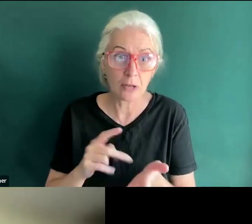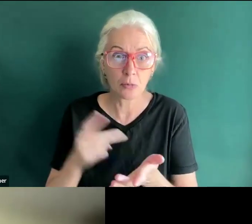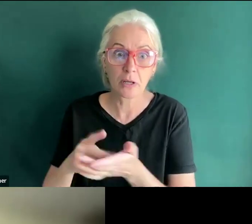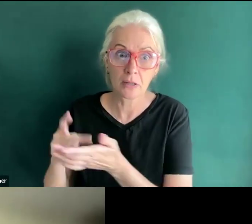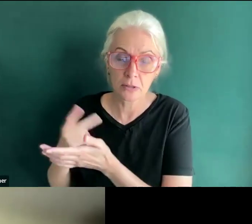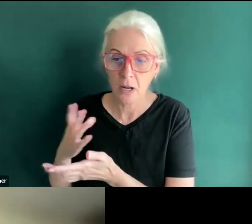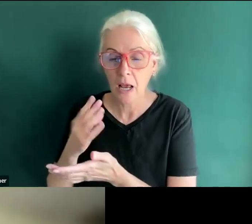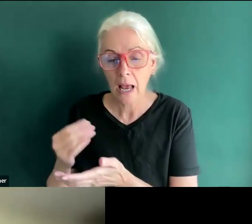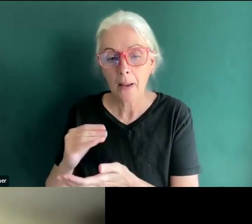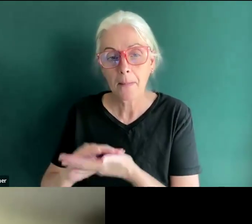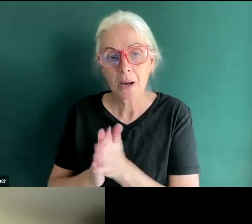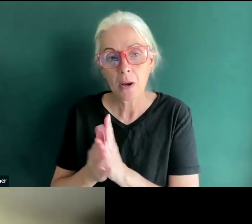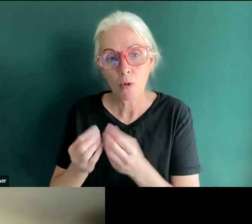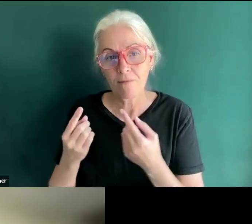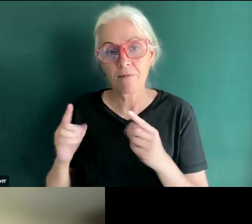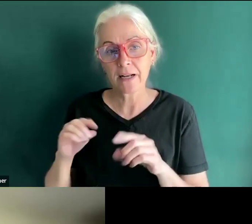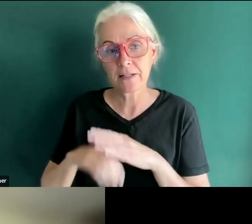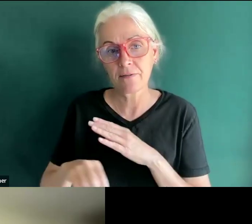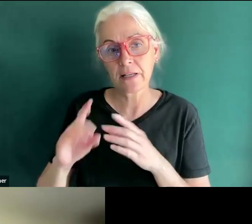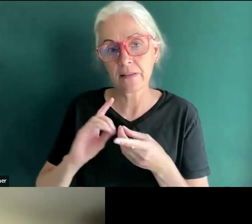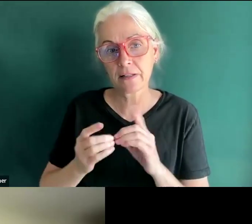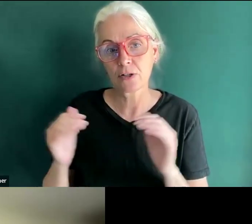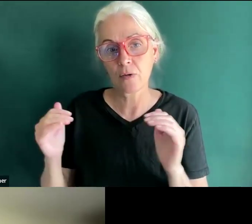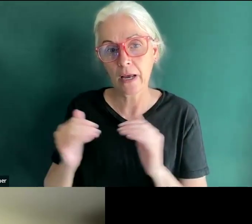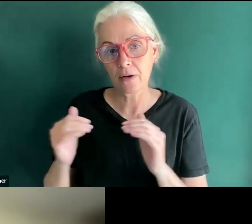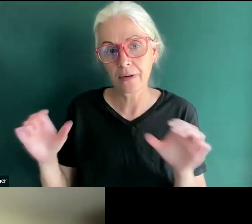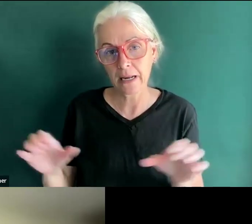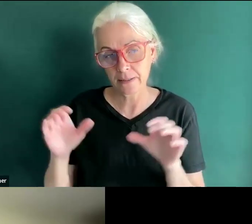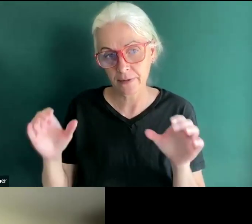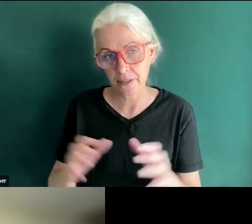ultimately be more effective in the digital equity activities that we're trying to do. So